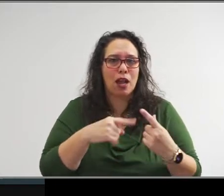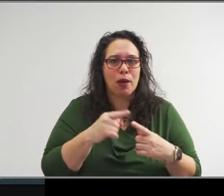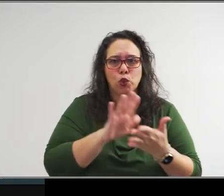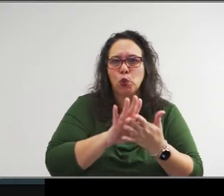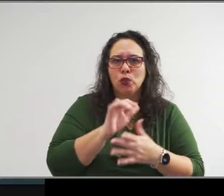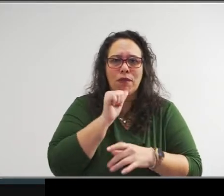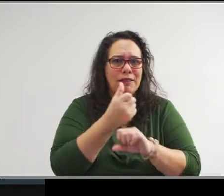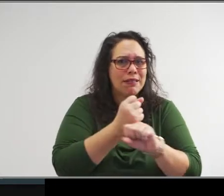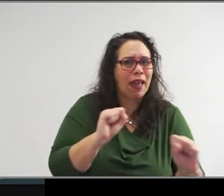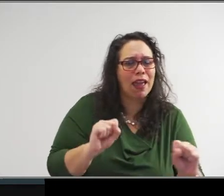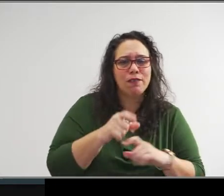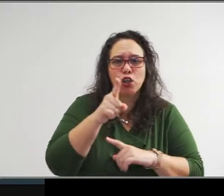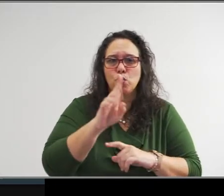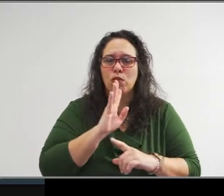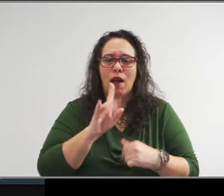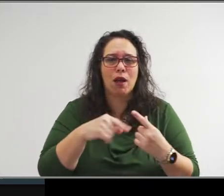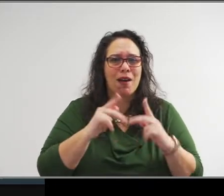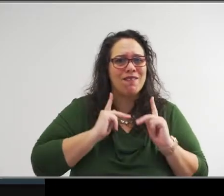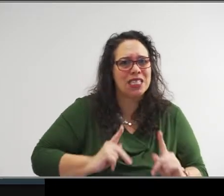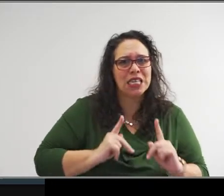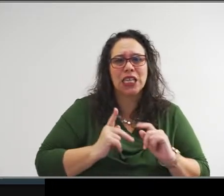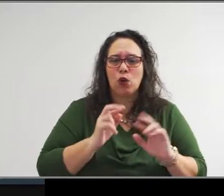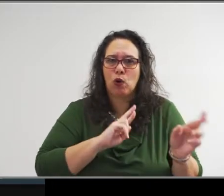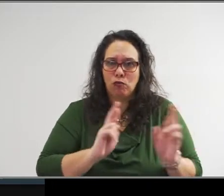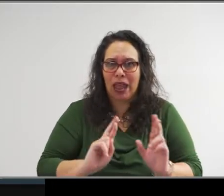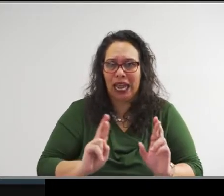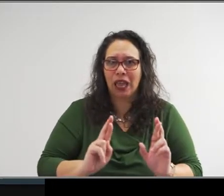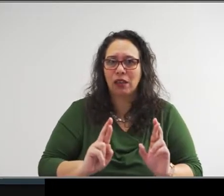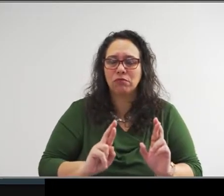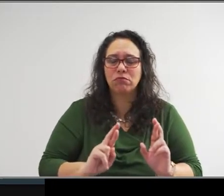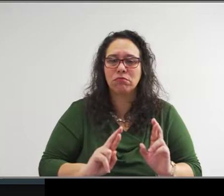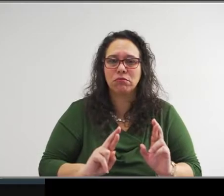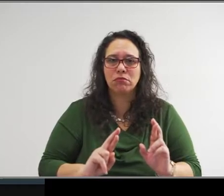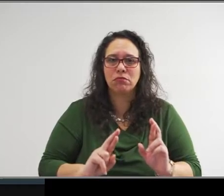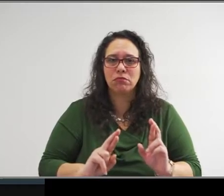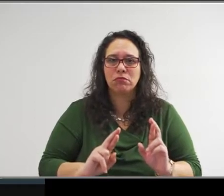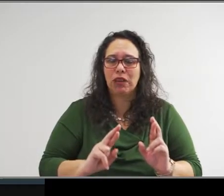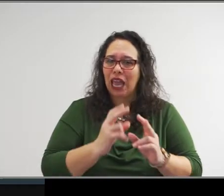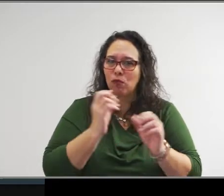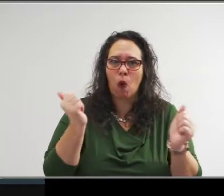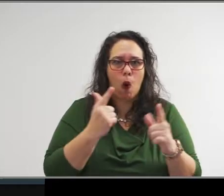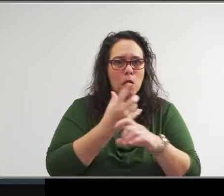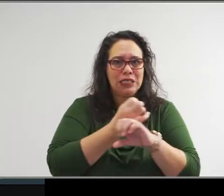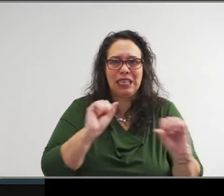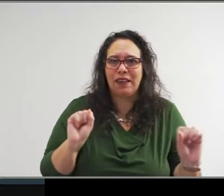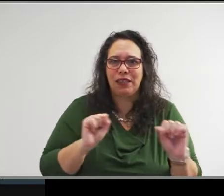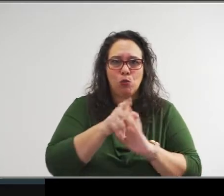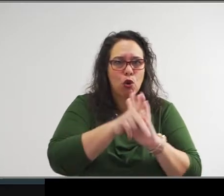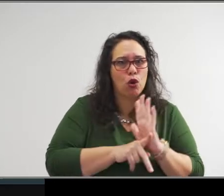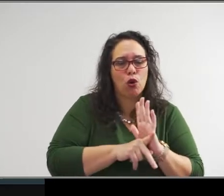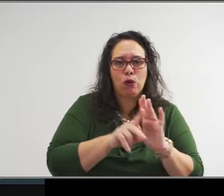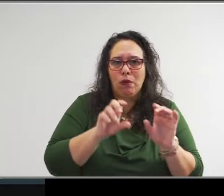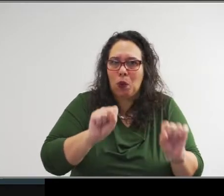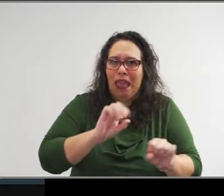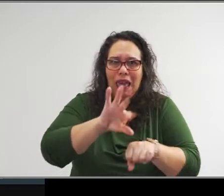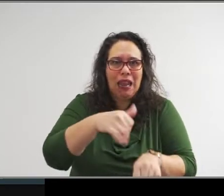of talking about physically, how we are ready and we're going to put every safety protocol we can and safety measure in place.